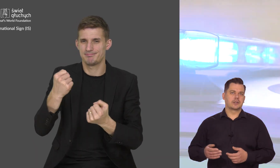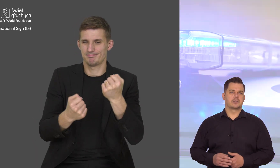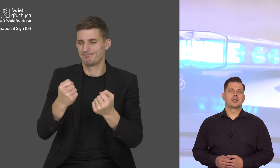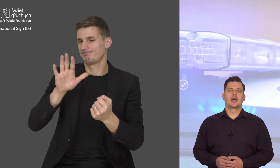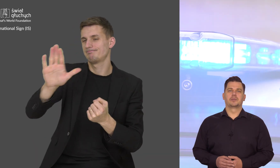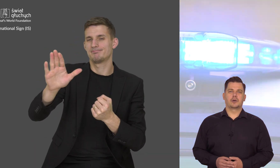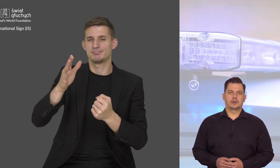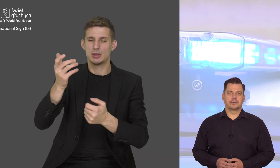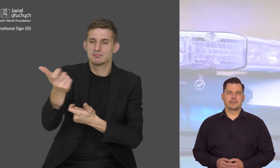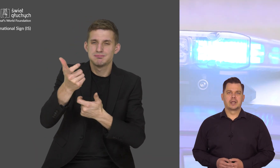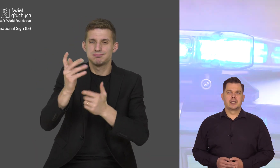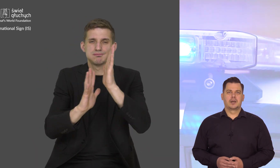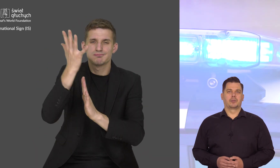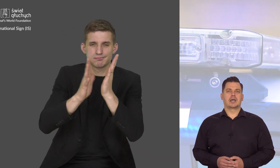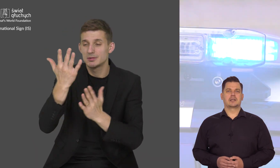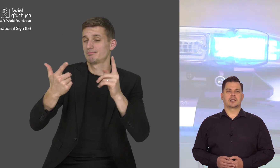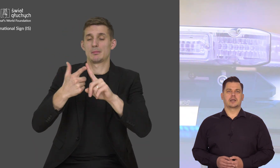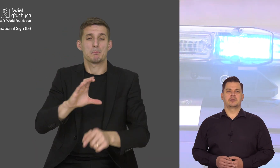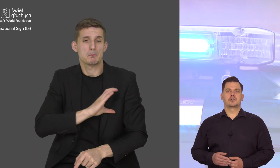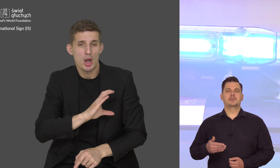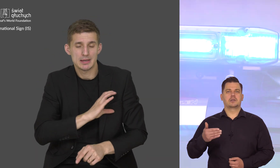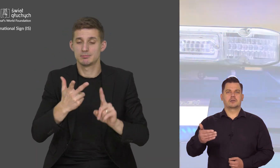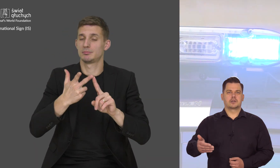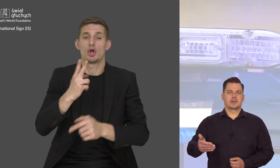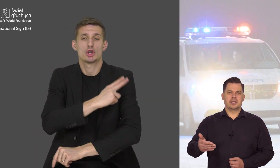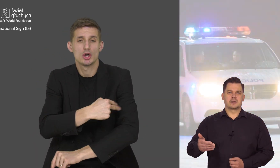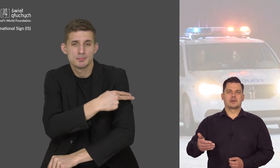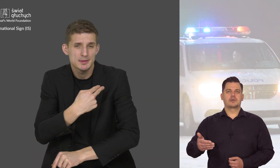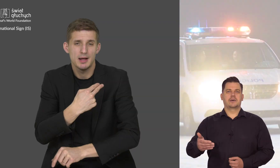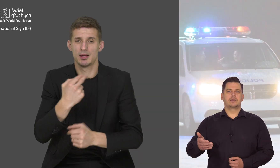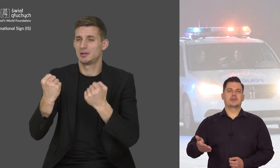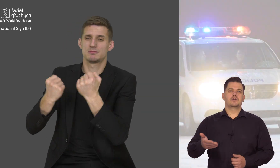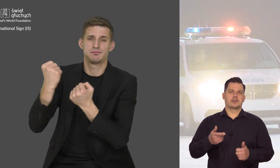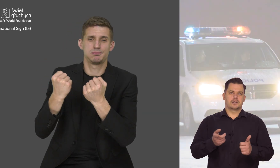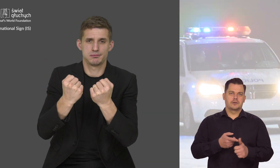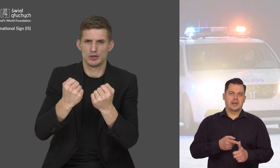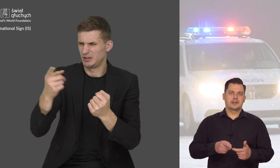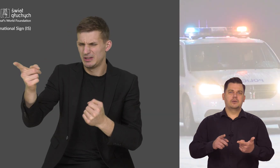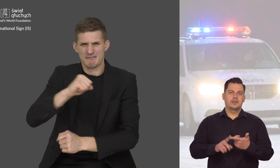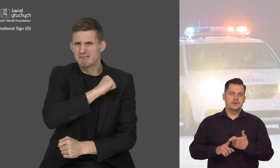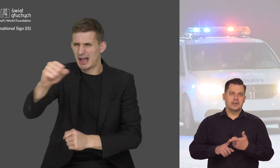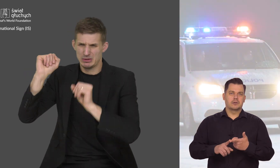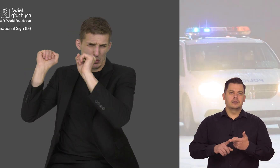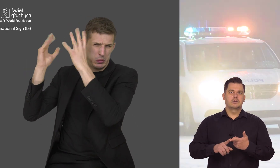such as the fire department, police, or ambulance. To reach their destination faster,